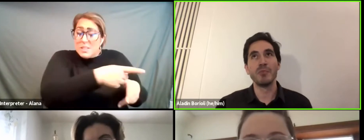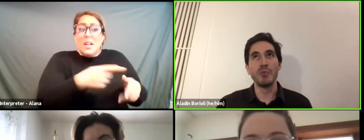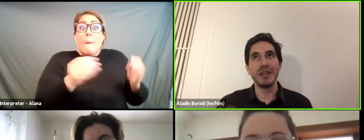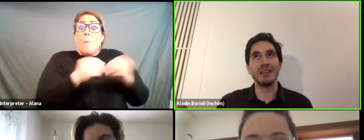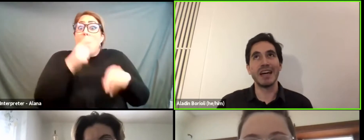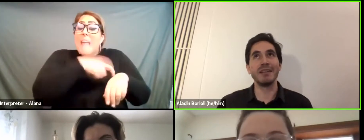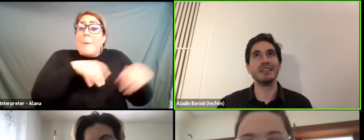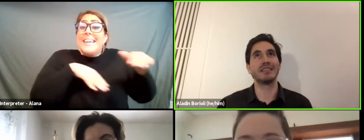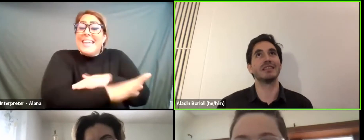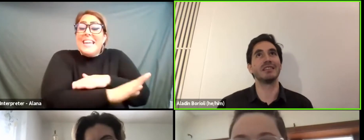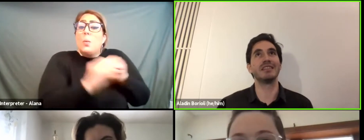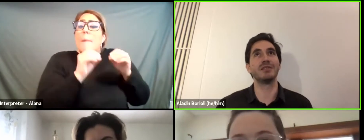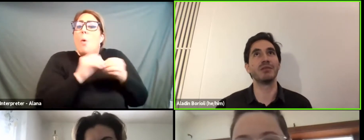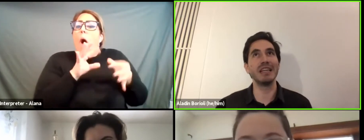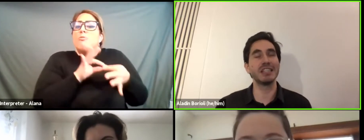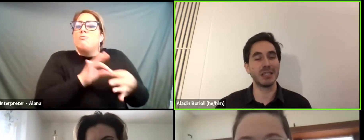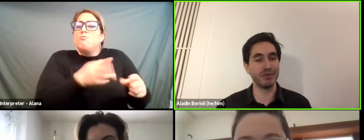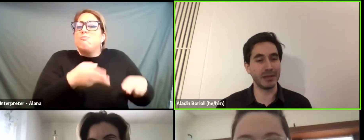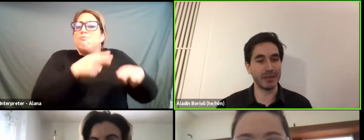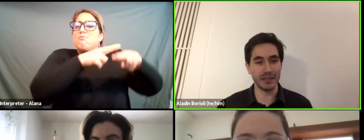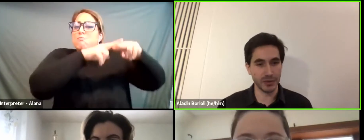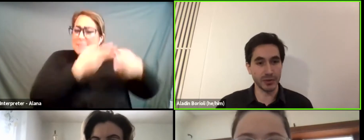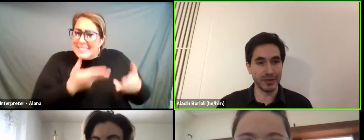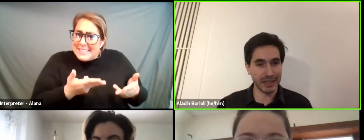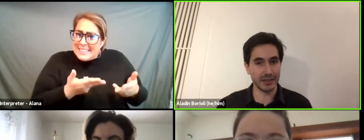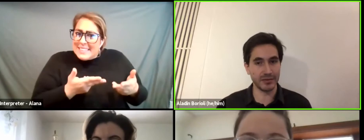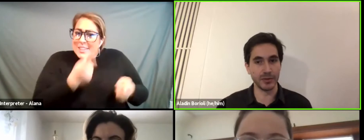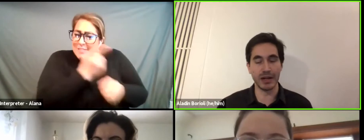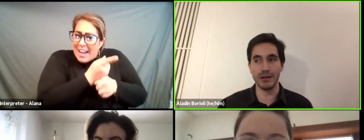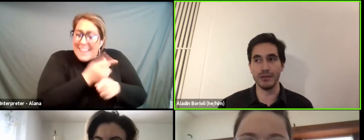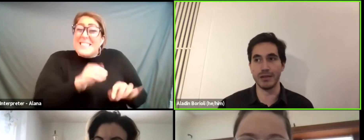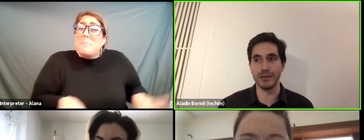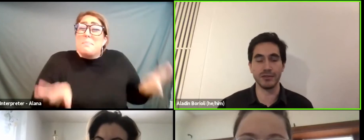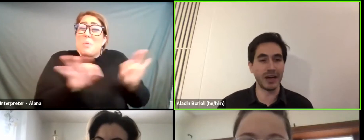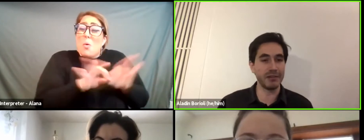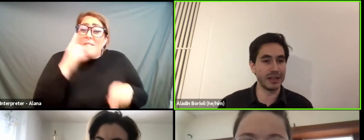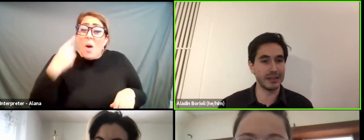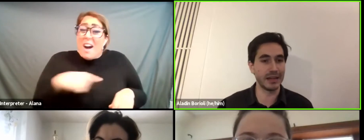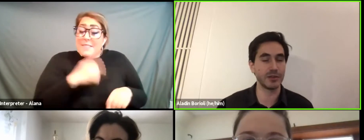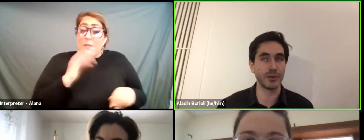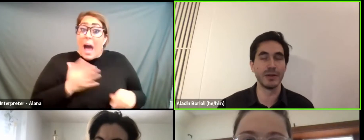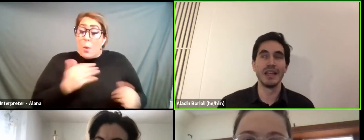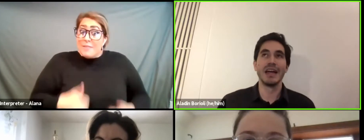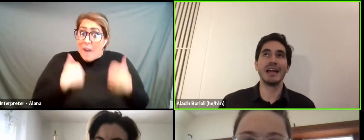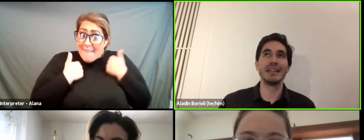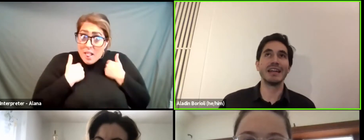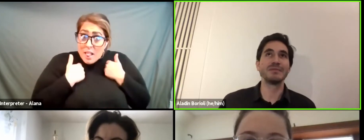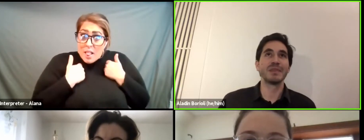we carry this historic relationship with them that is also vital for our survival at all. And then